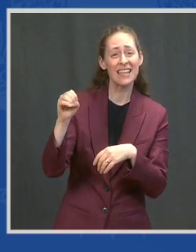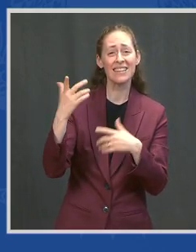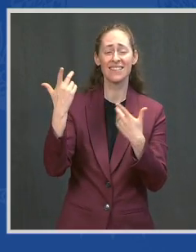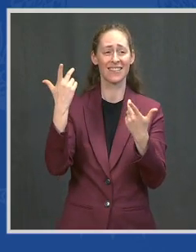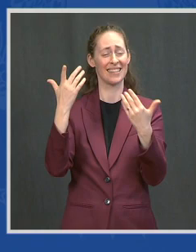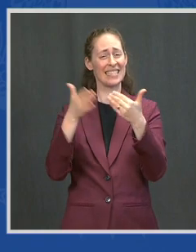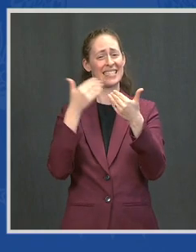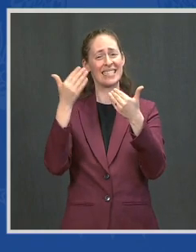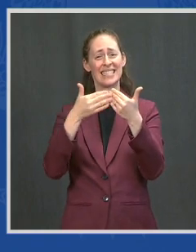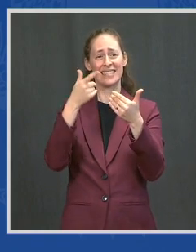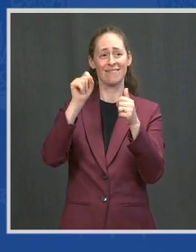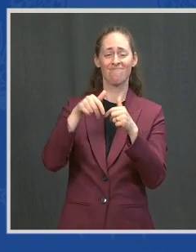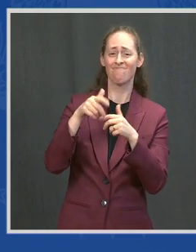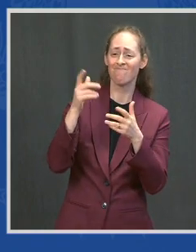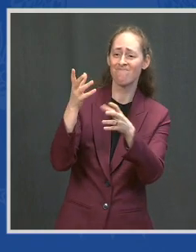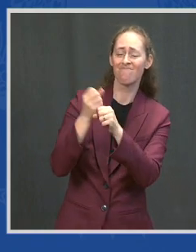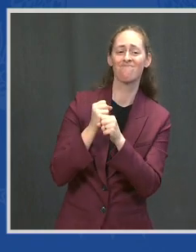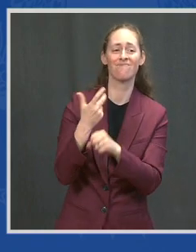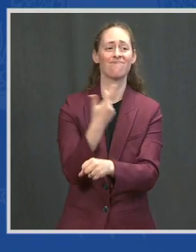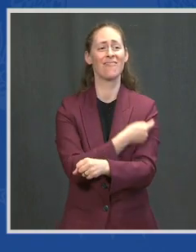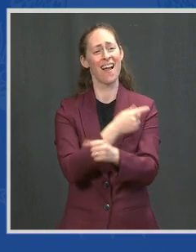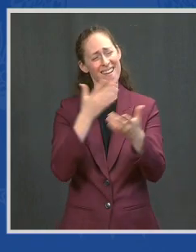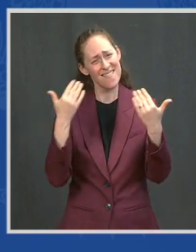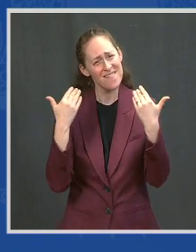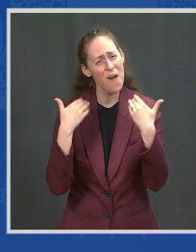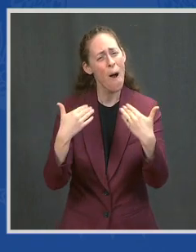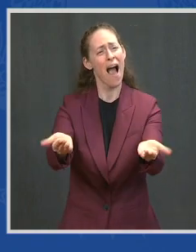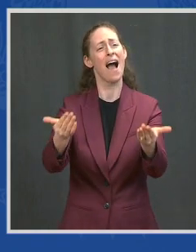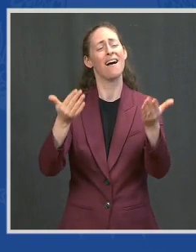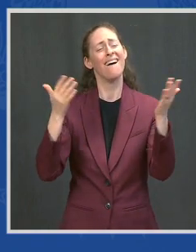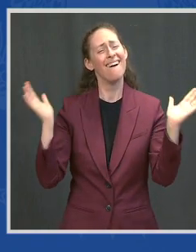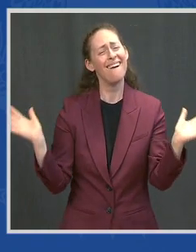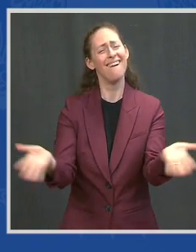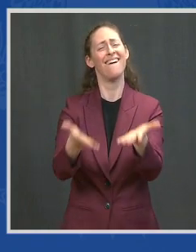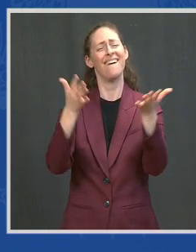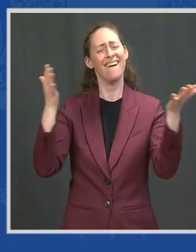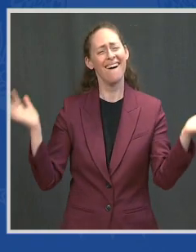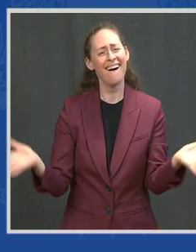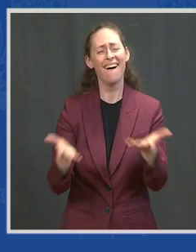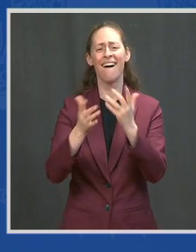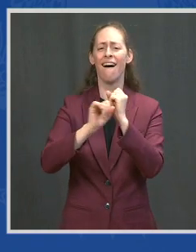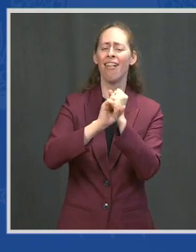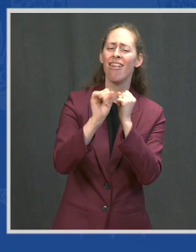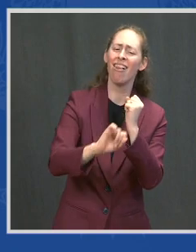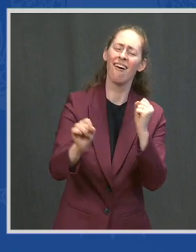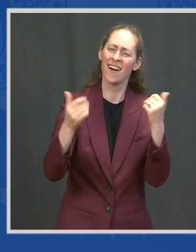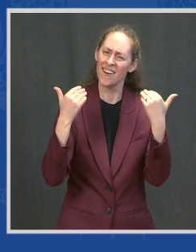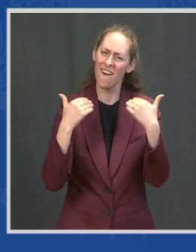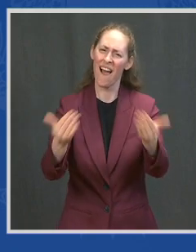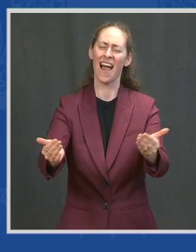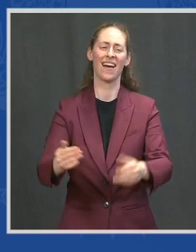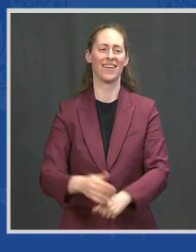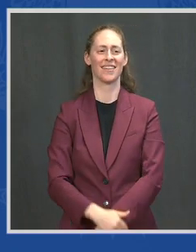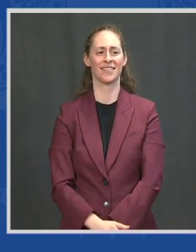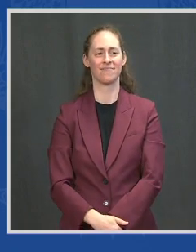You know, go get the shot as soon as you can. The third area of our focus is Americans